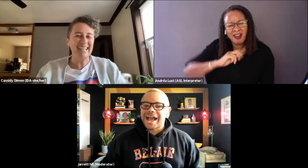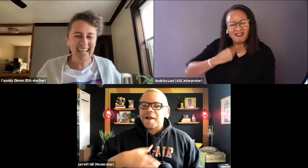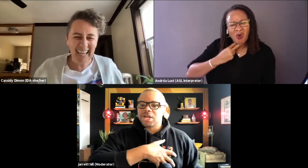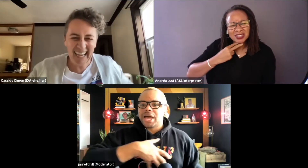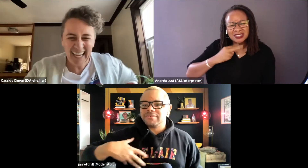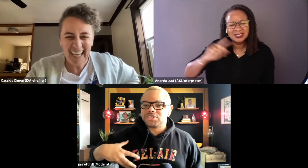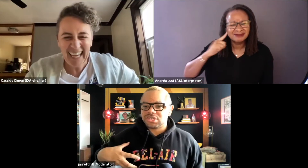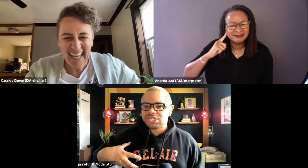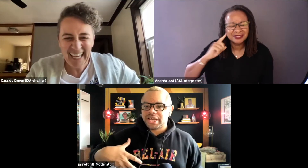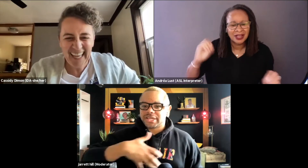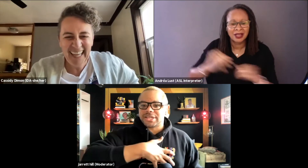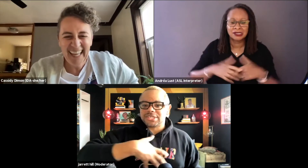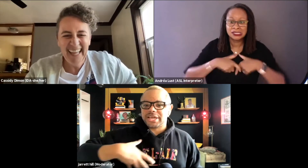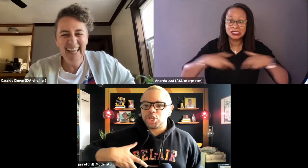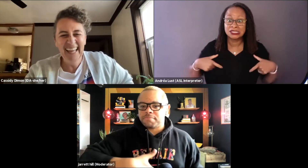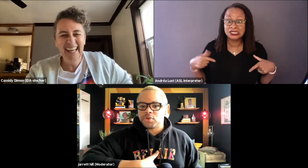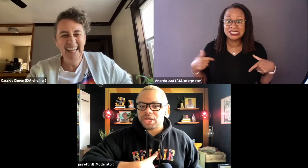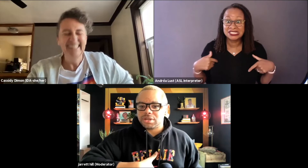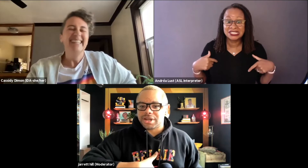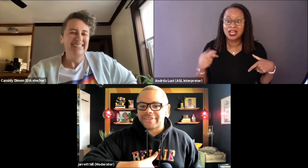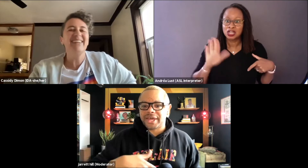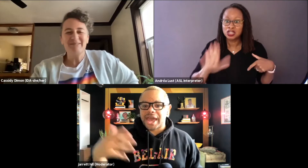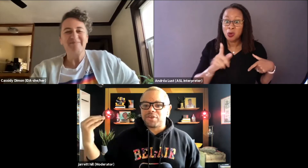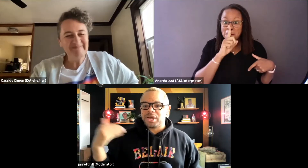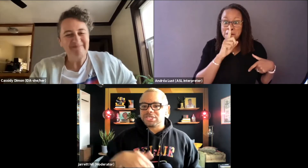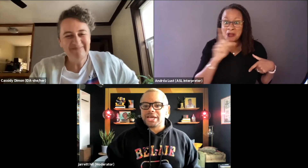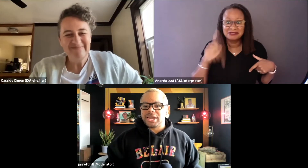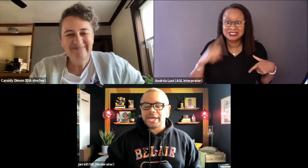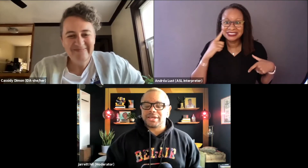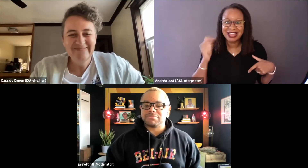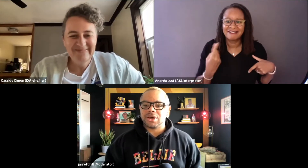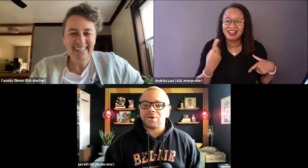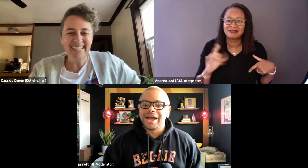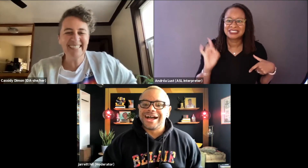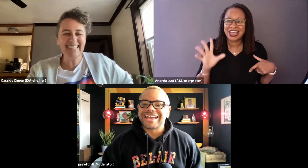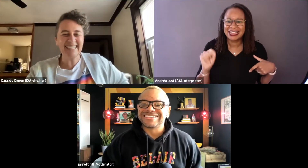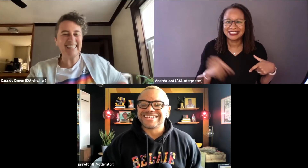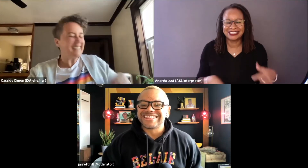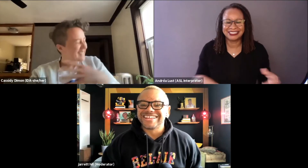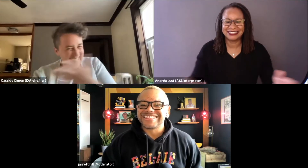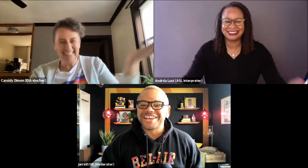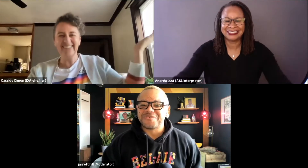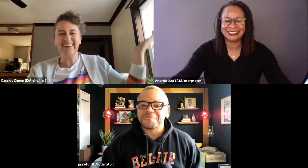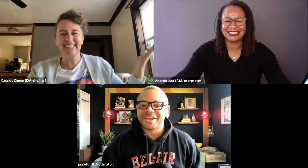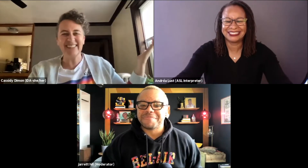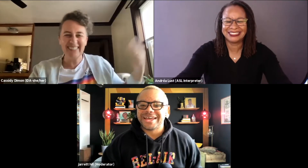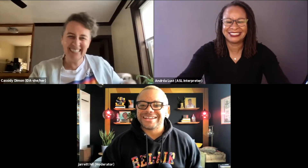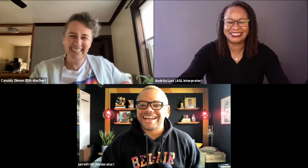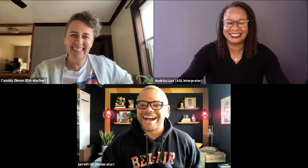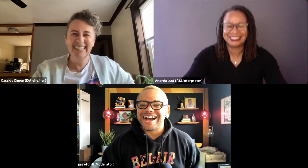I want a line of shirts that say "You're muted." And like everyone is gonna hate them. So Cassidy, thank you for bringing me in.